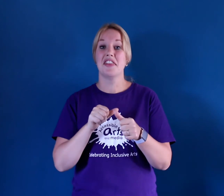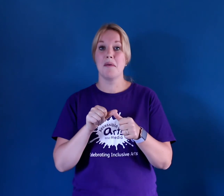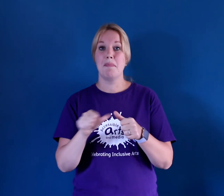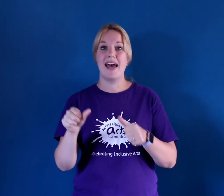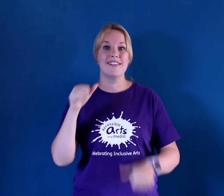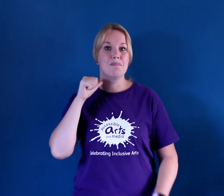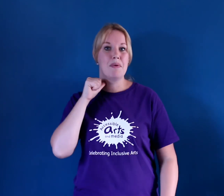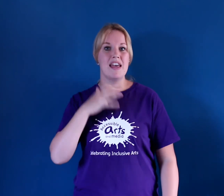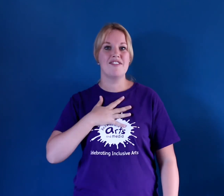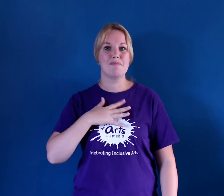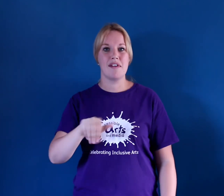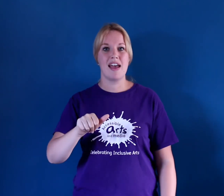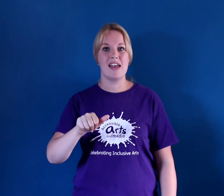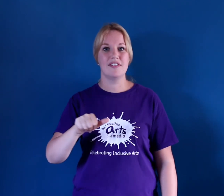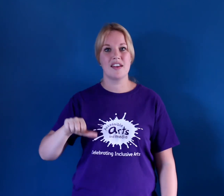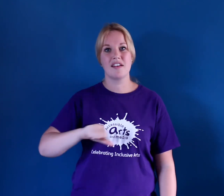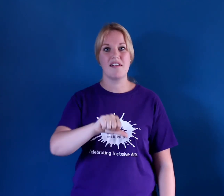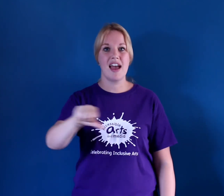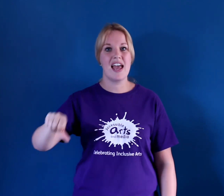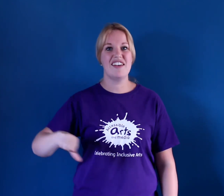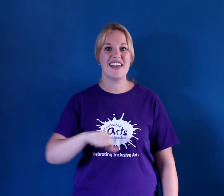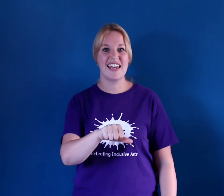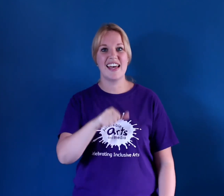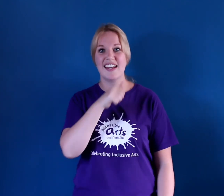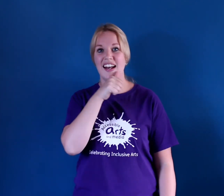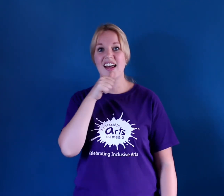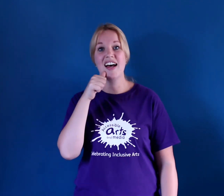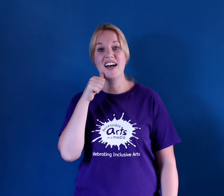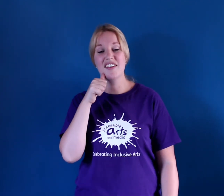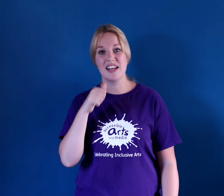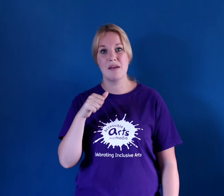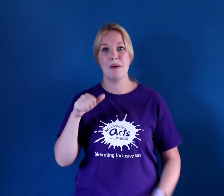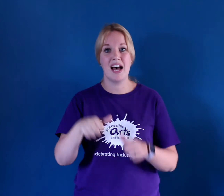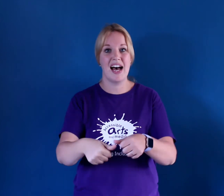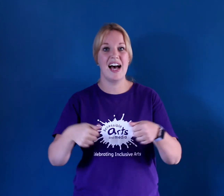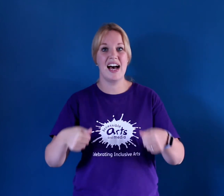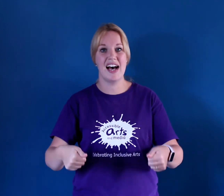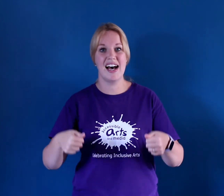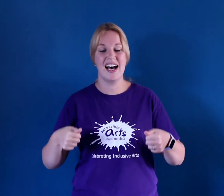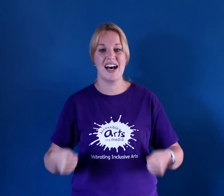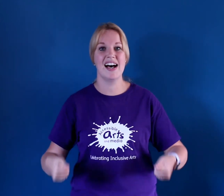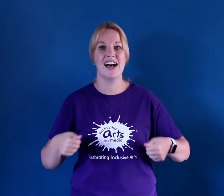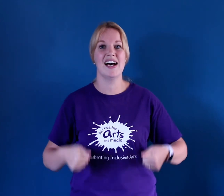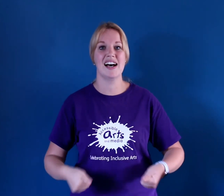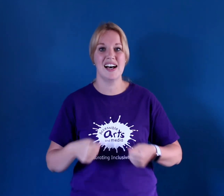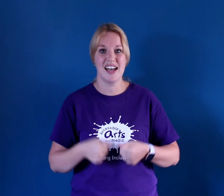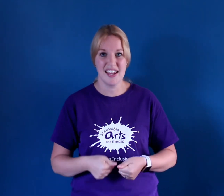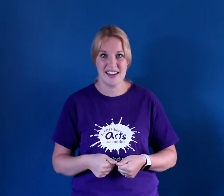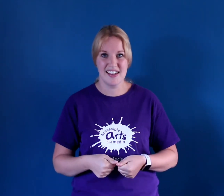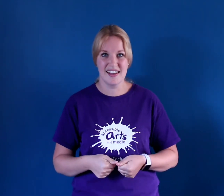The best beef braves the gravy in a lovely pie.